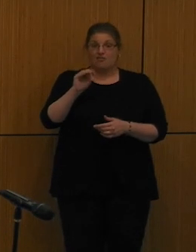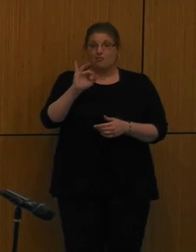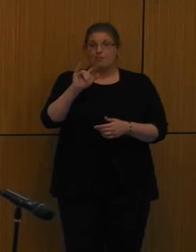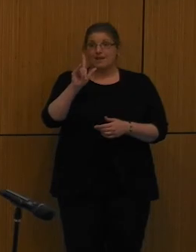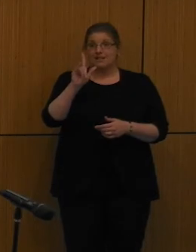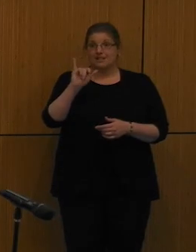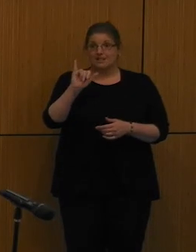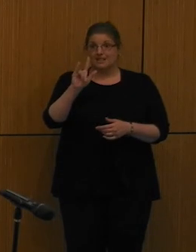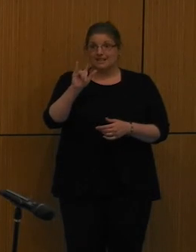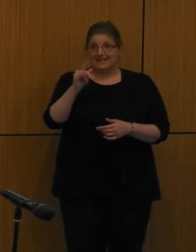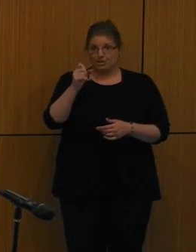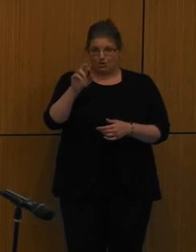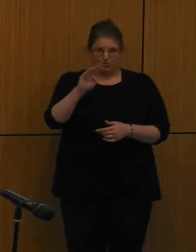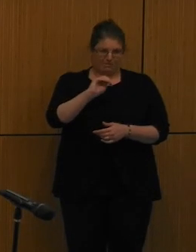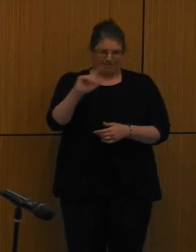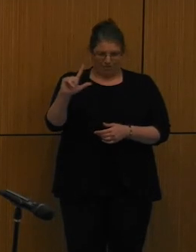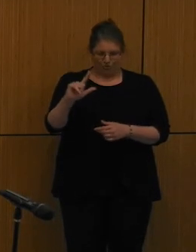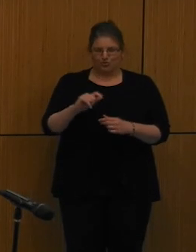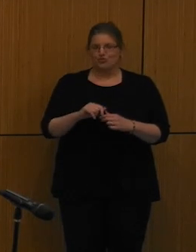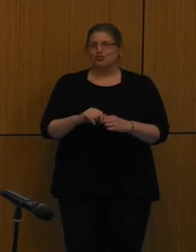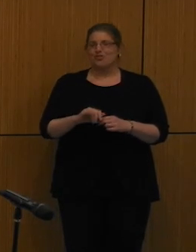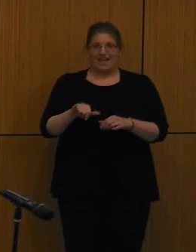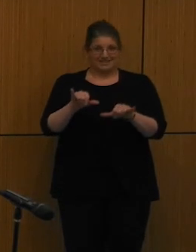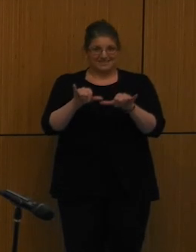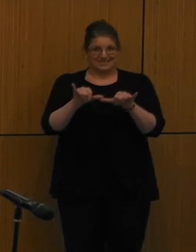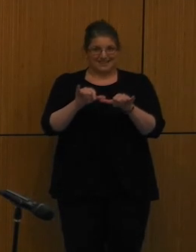These what we're talking about in terms of size, in terms of tiny little things,